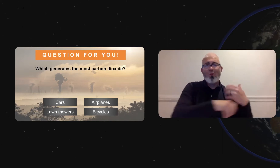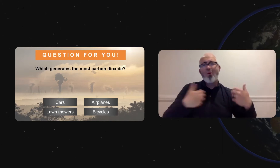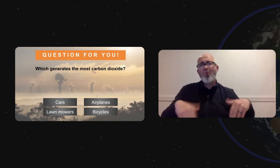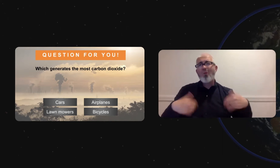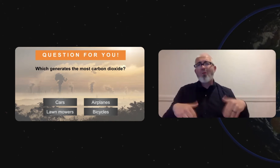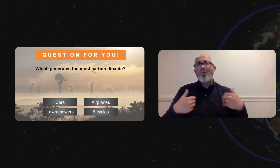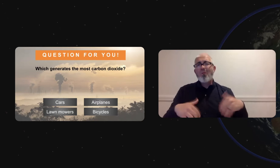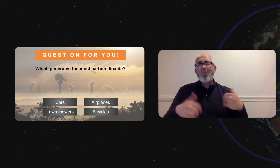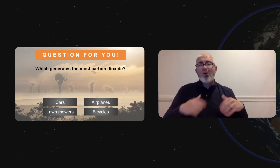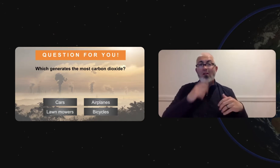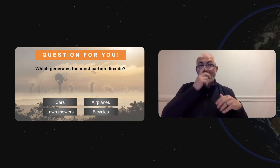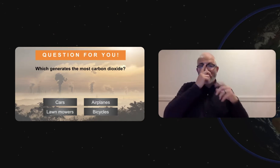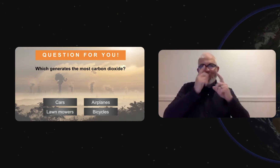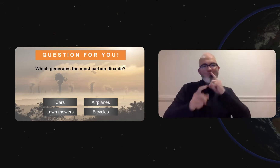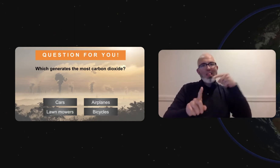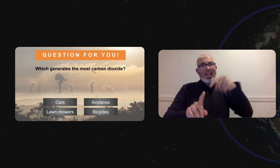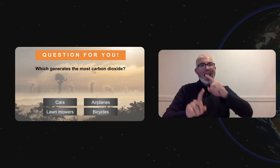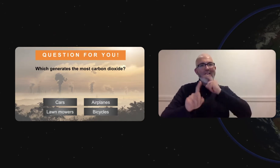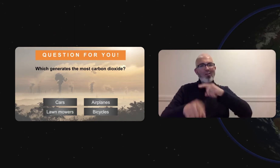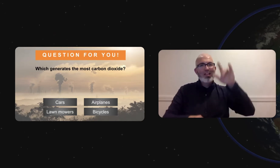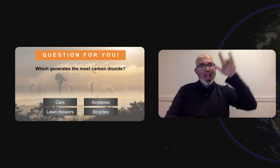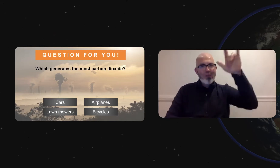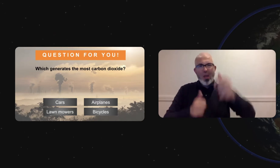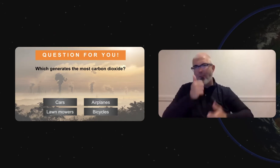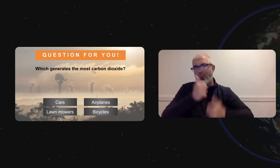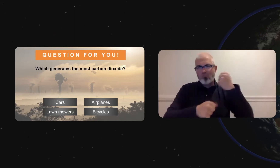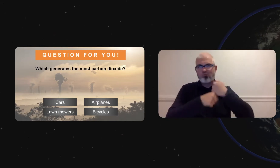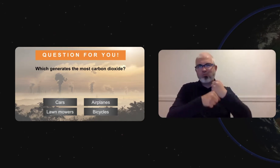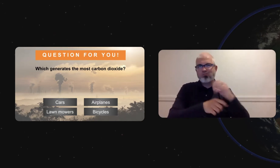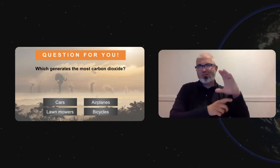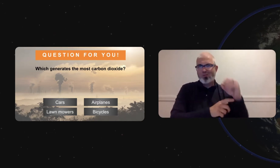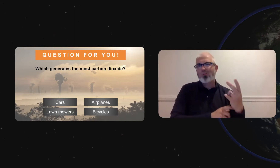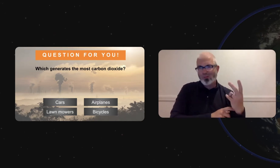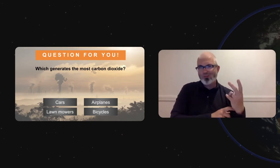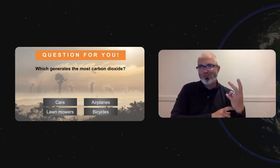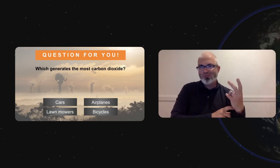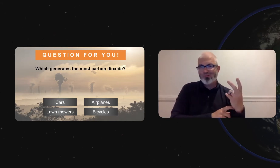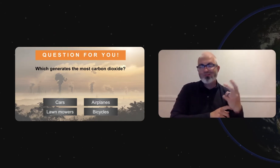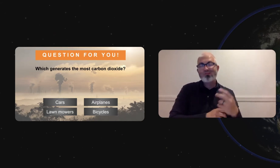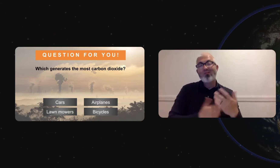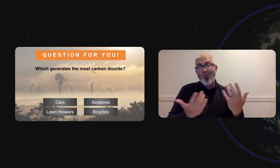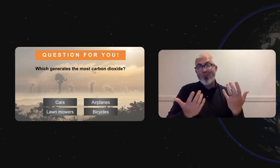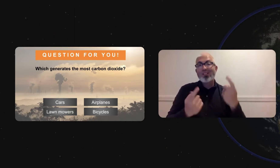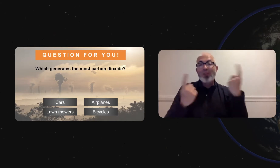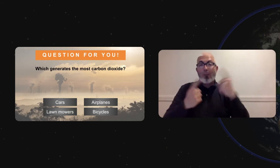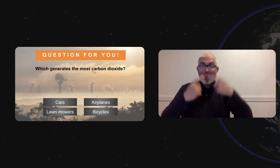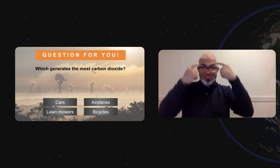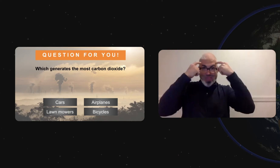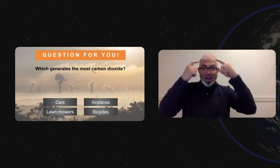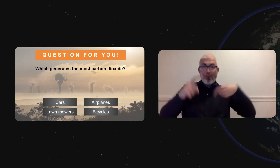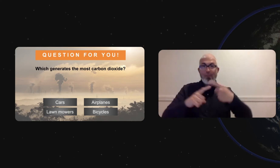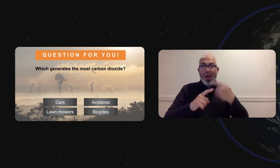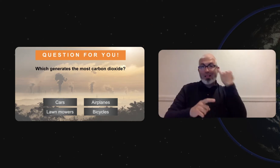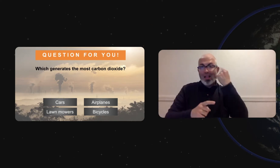It has 4 engines and is producing so much more exhaust.